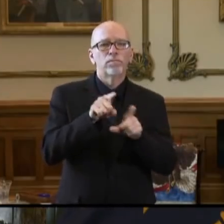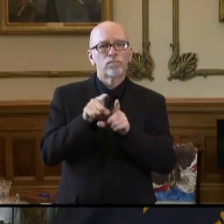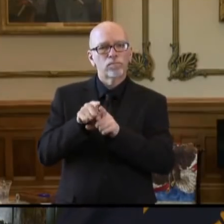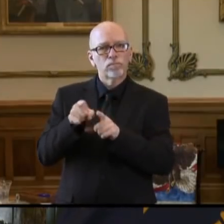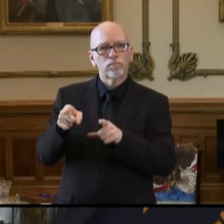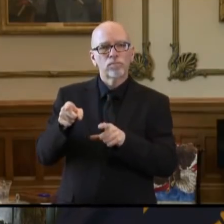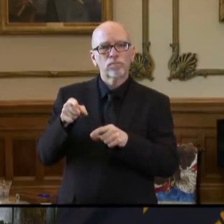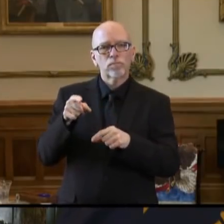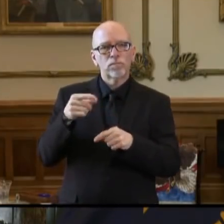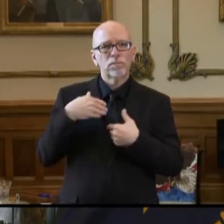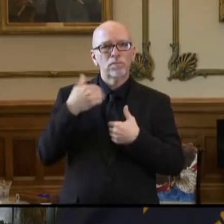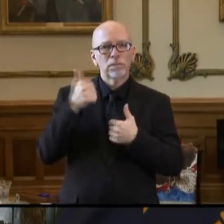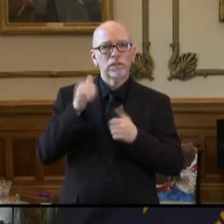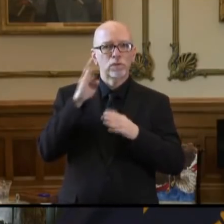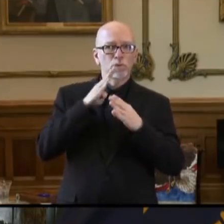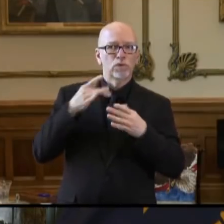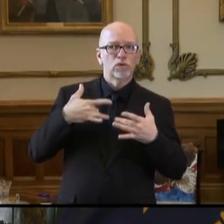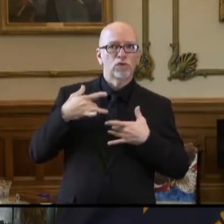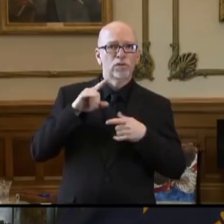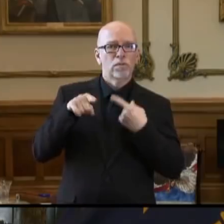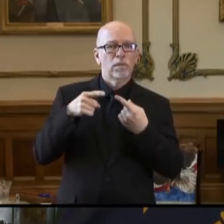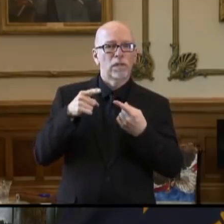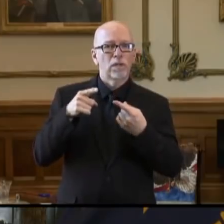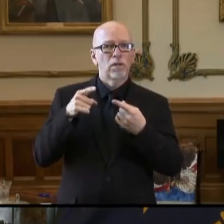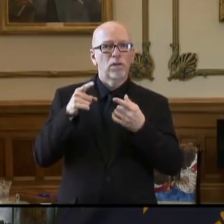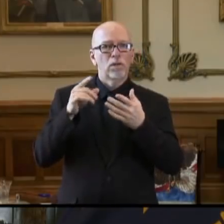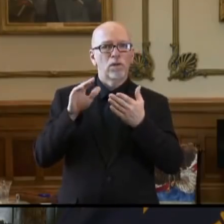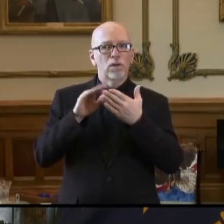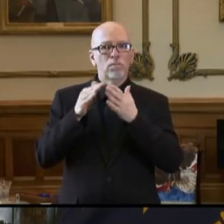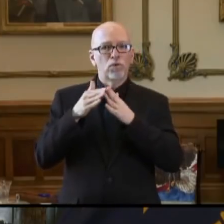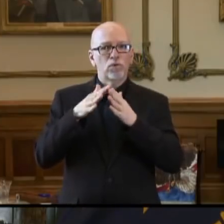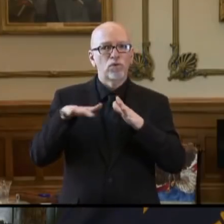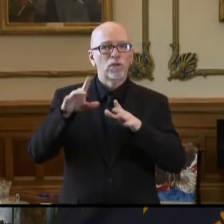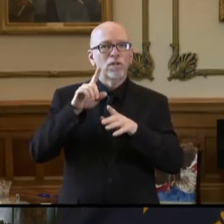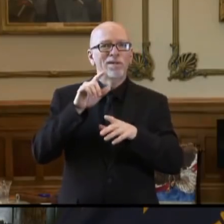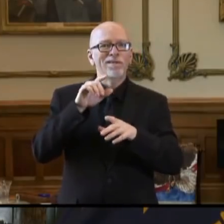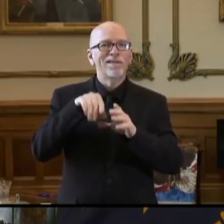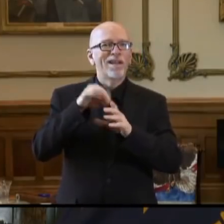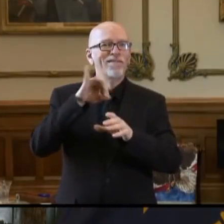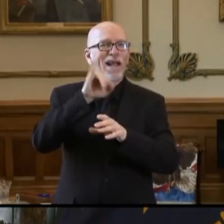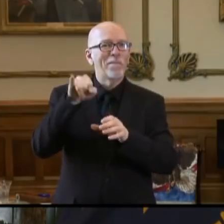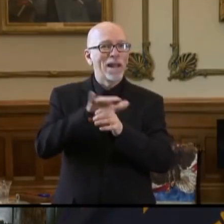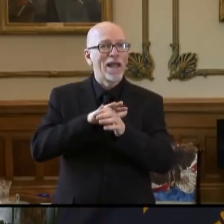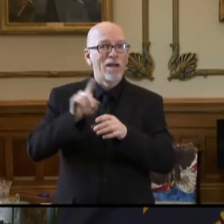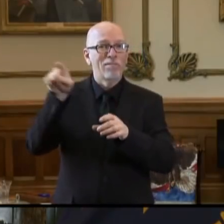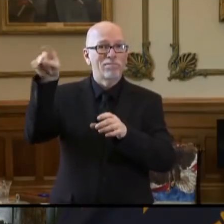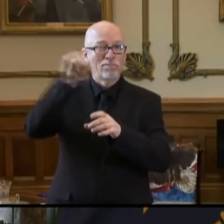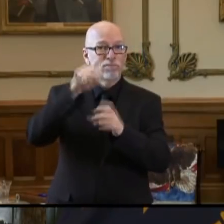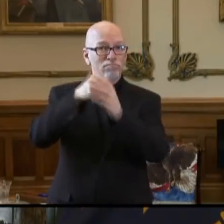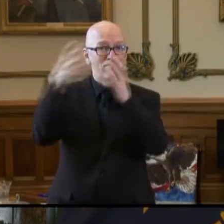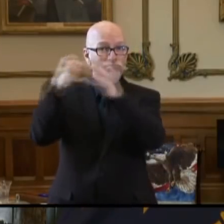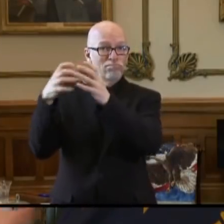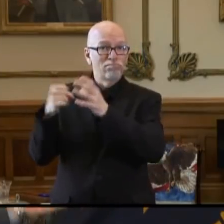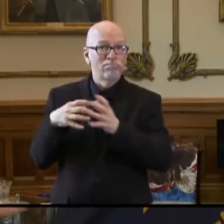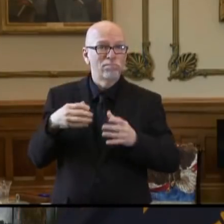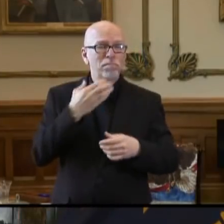NO PATIENTS WHO ARE HOSPITALIZED WERE RECOVERED AND ALSO IS THERE A WORRY ABOUT